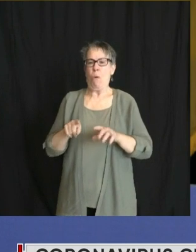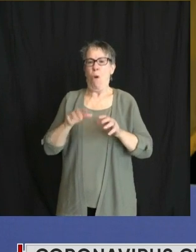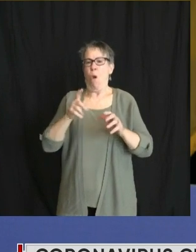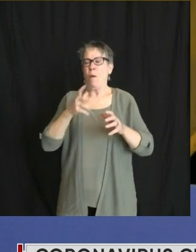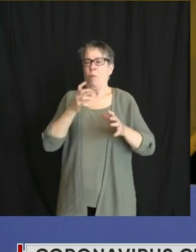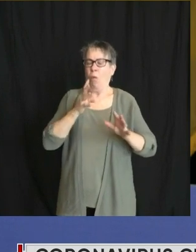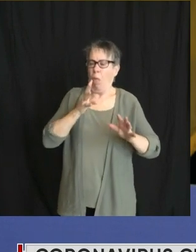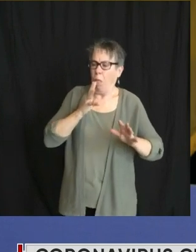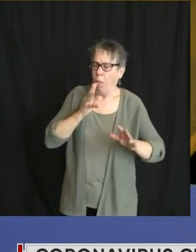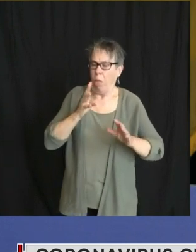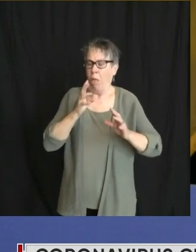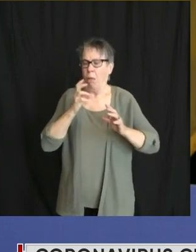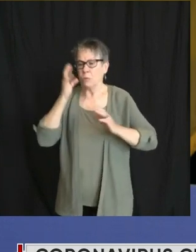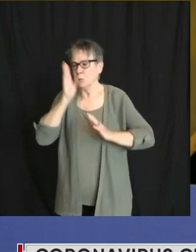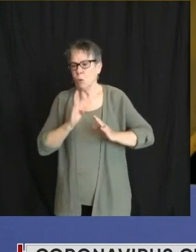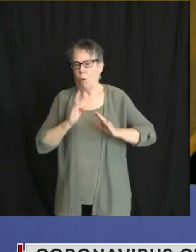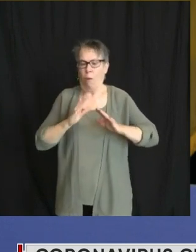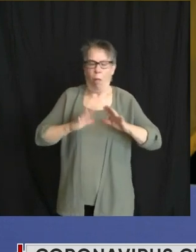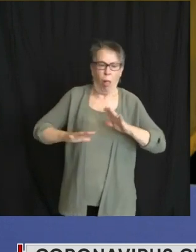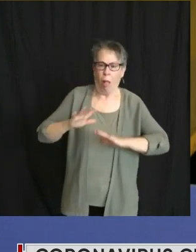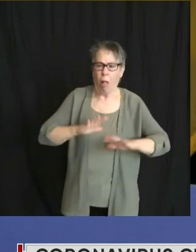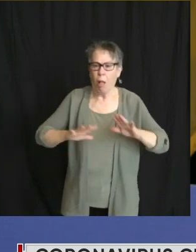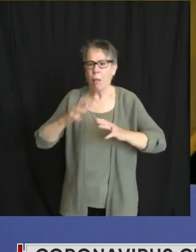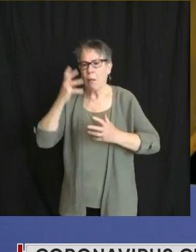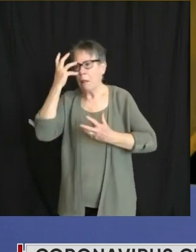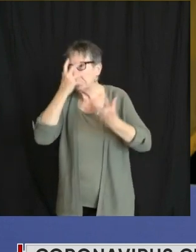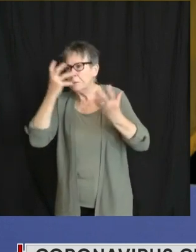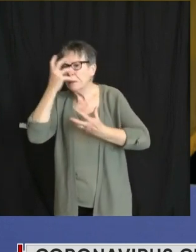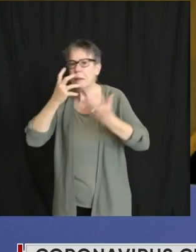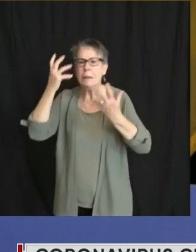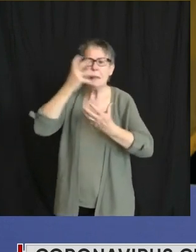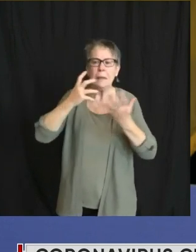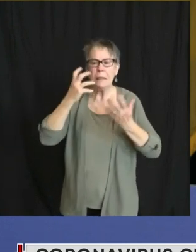SPEECH, OR DIFFICULTY SPEAKING.